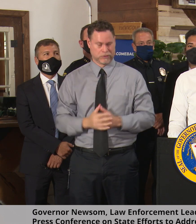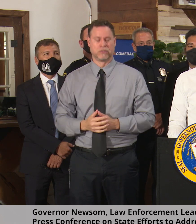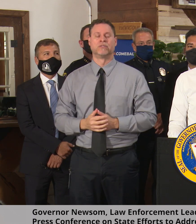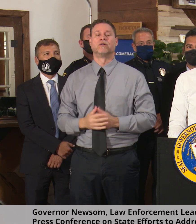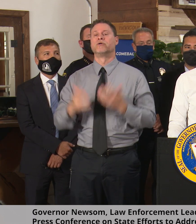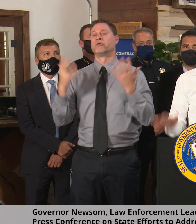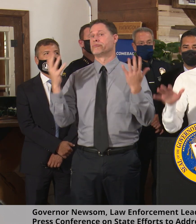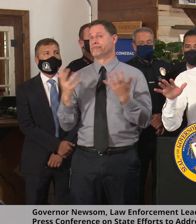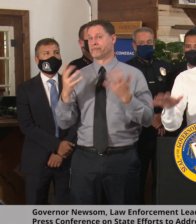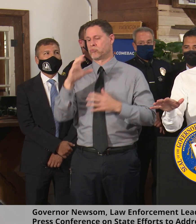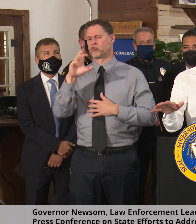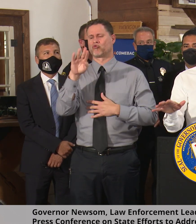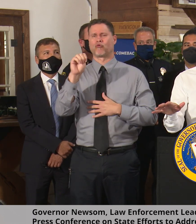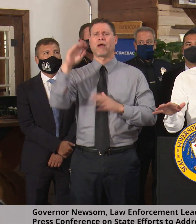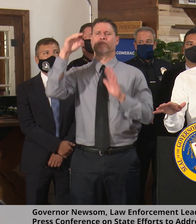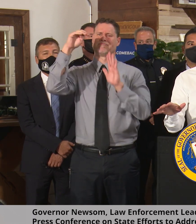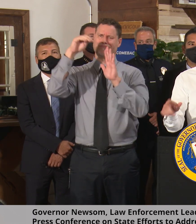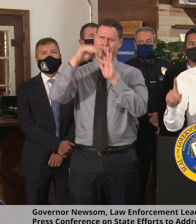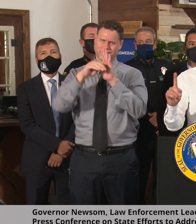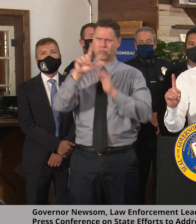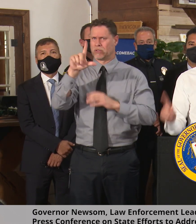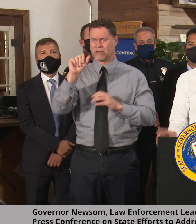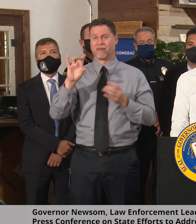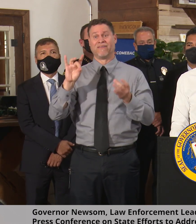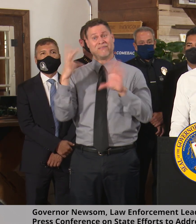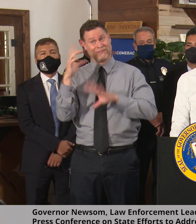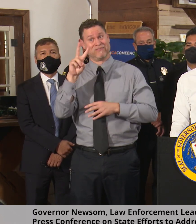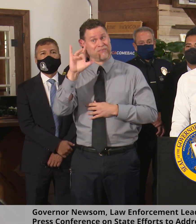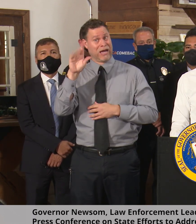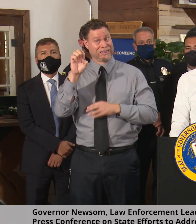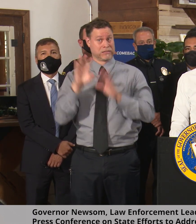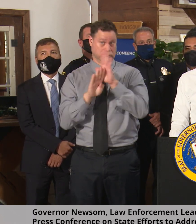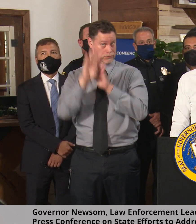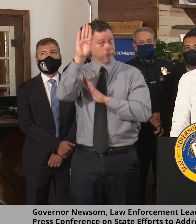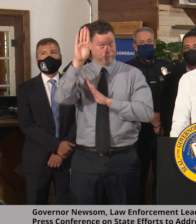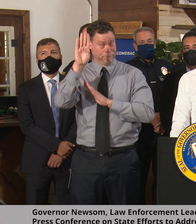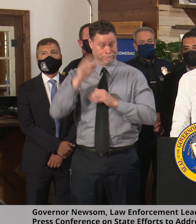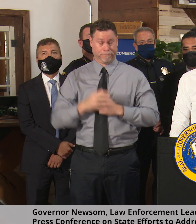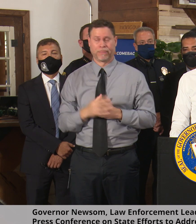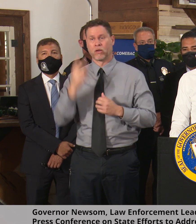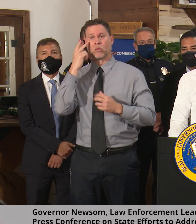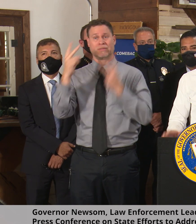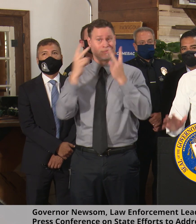Look, crime is down in Los Angeles but violent crime is up and we've seen homicides across our